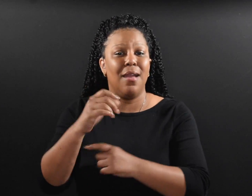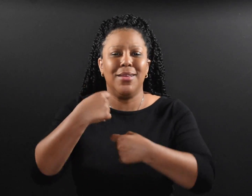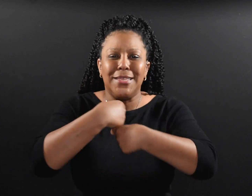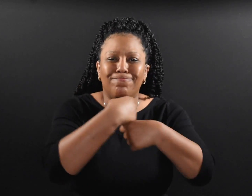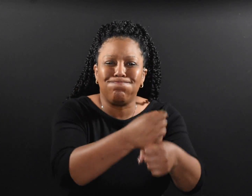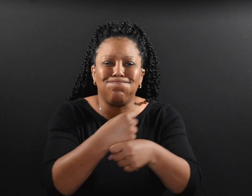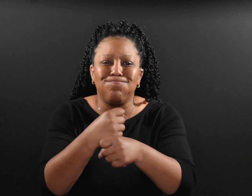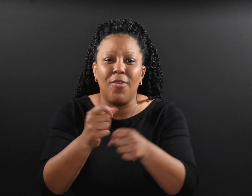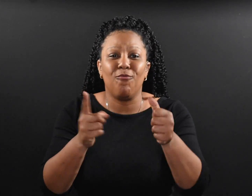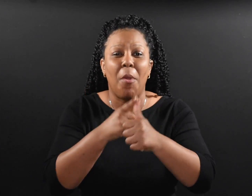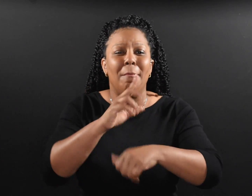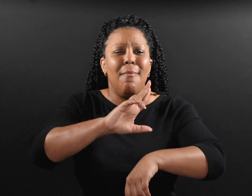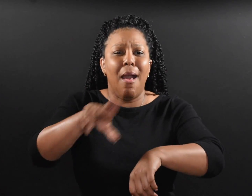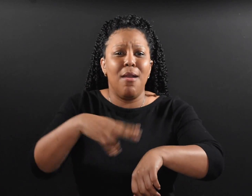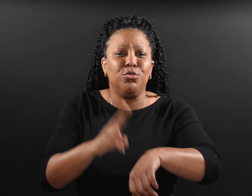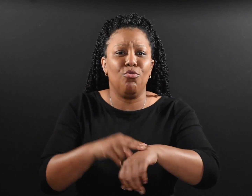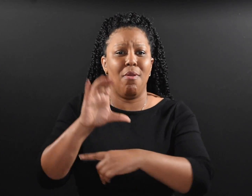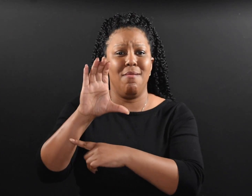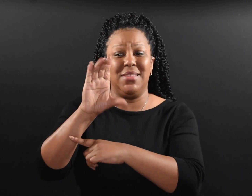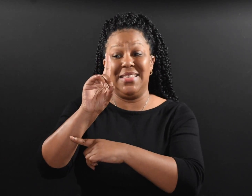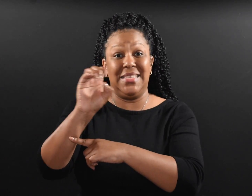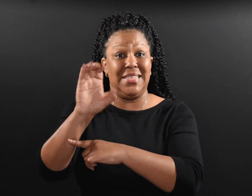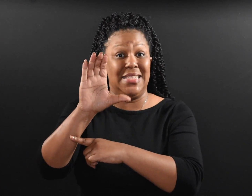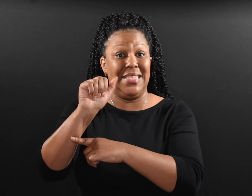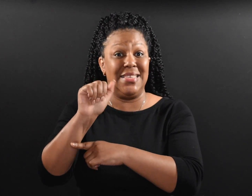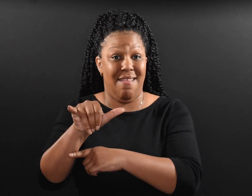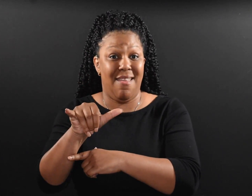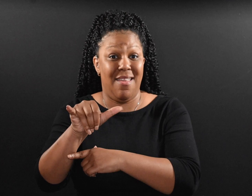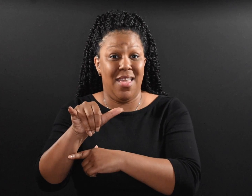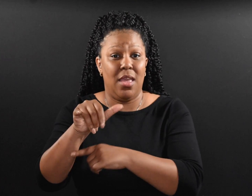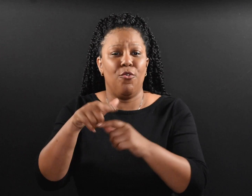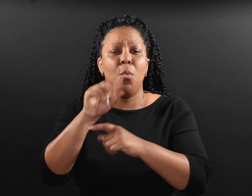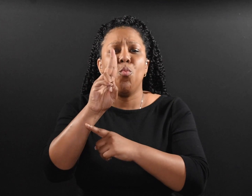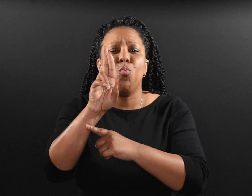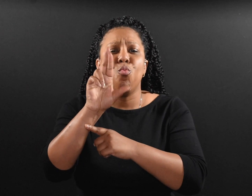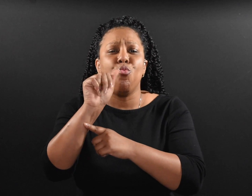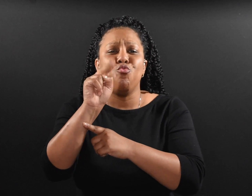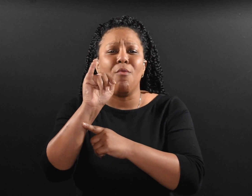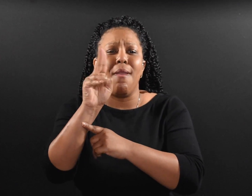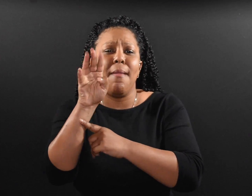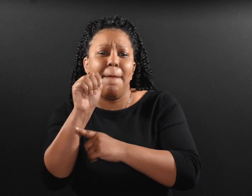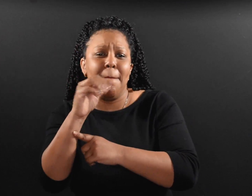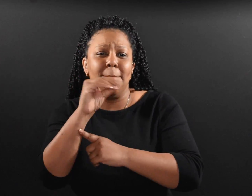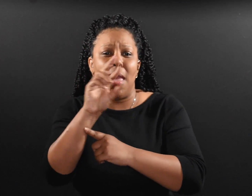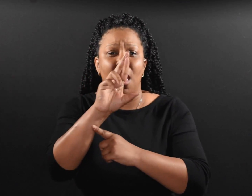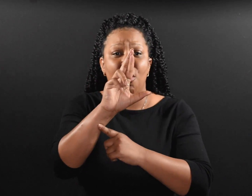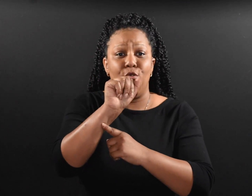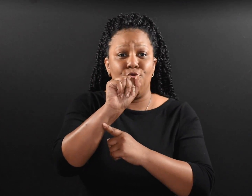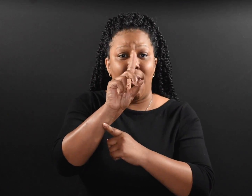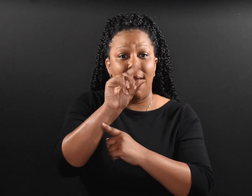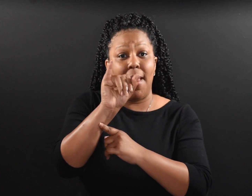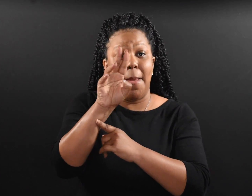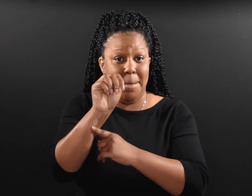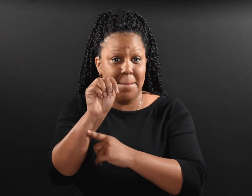Radon is produced from the natural decay of uranium and radium, found in rocks and soil.